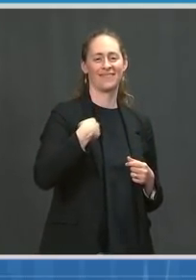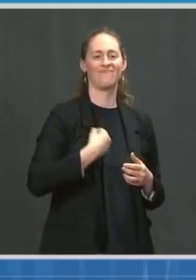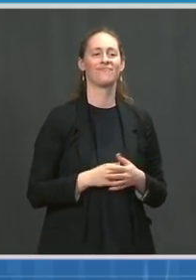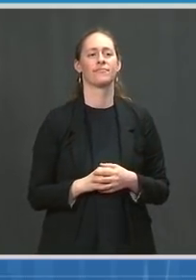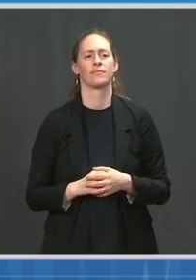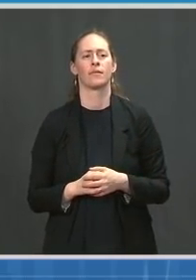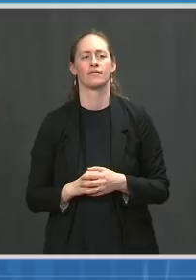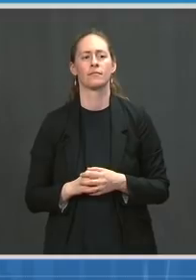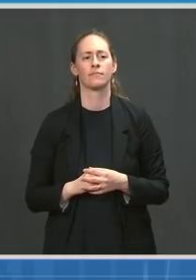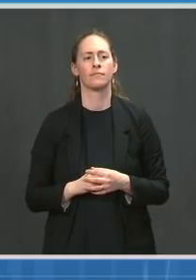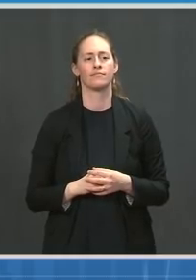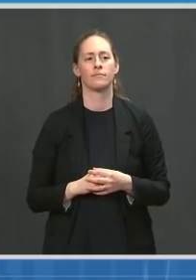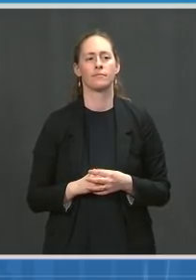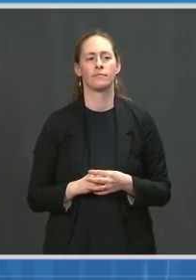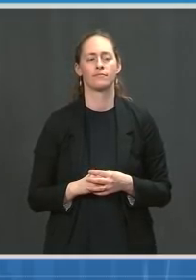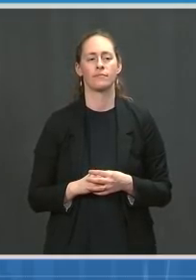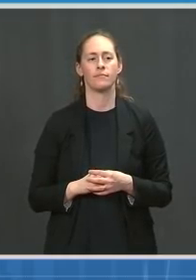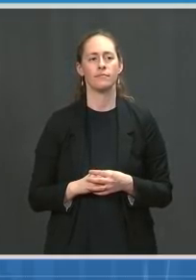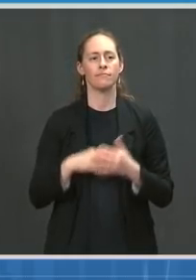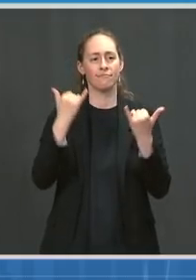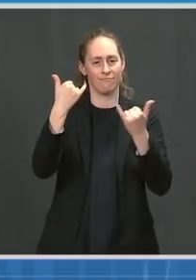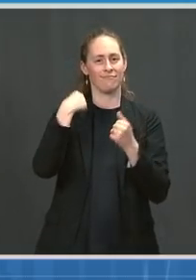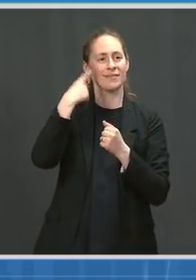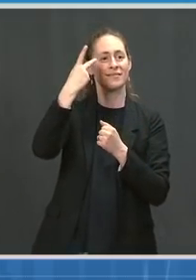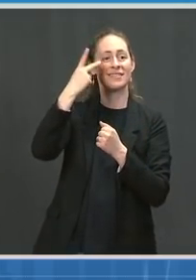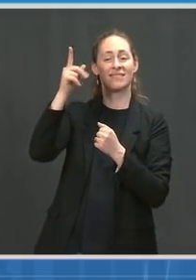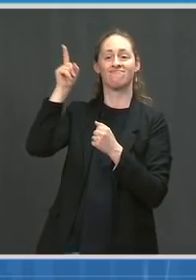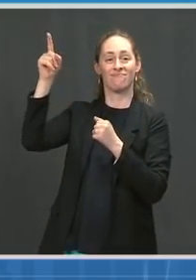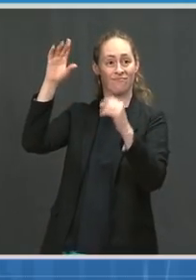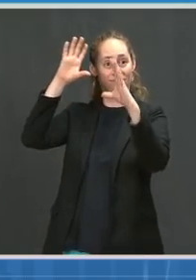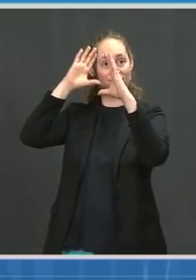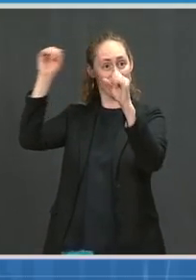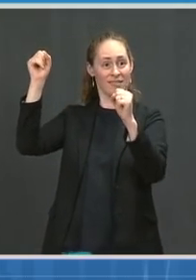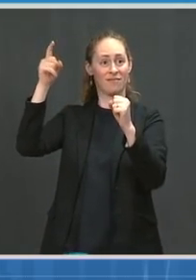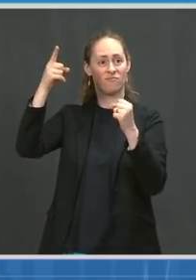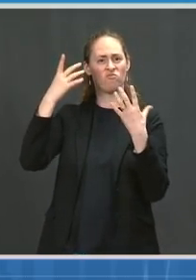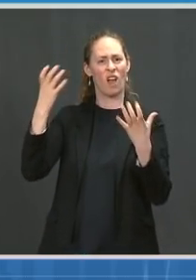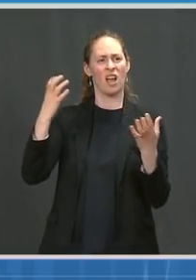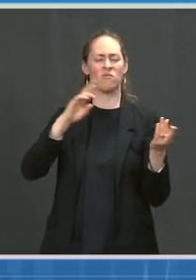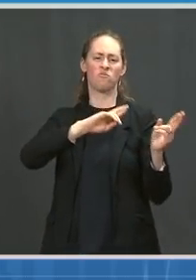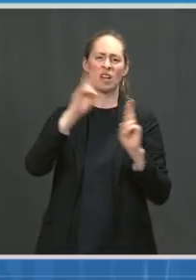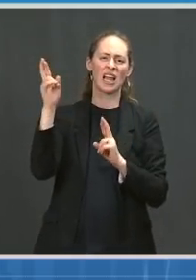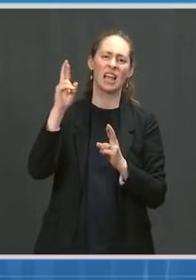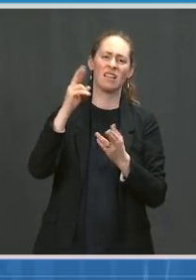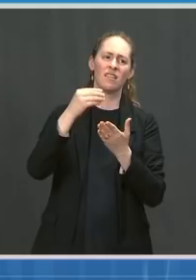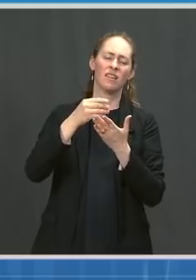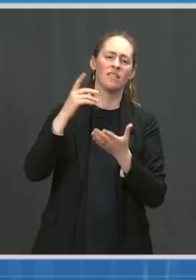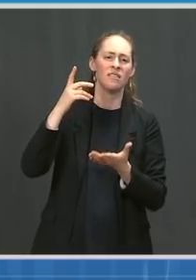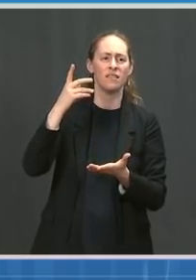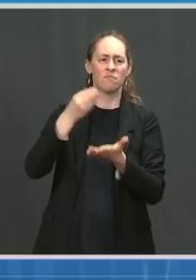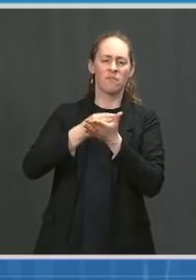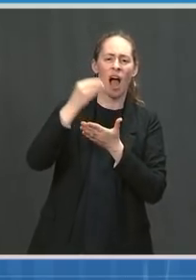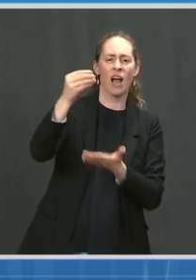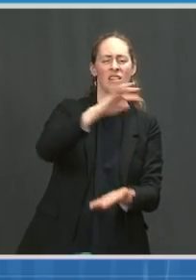Pfizer or Moderna doses now because of this J&J pause, particularly given that now more of those doses